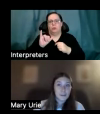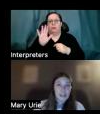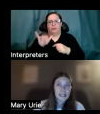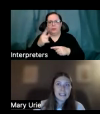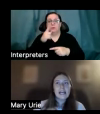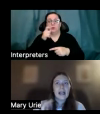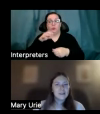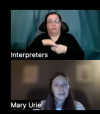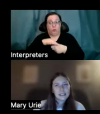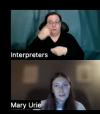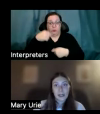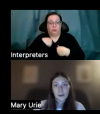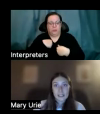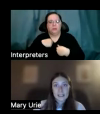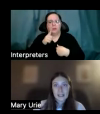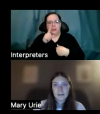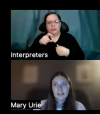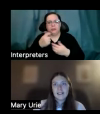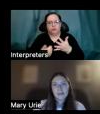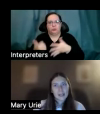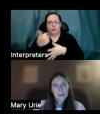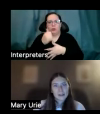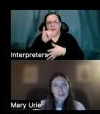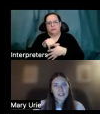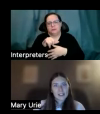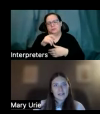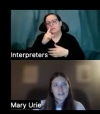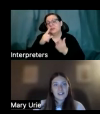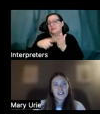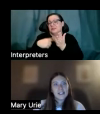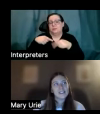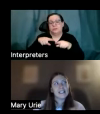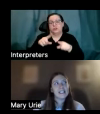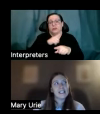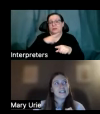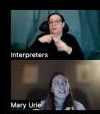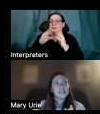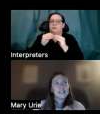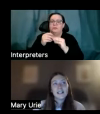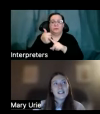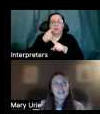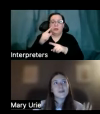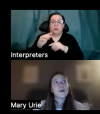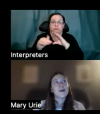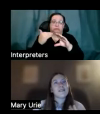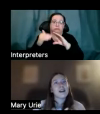for me, I really need to prioritize them. Sometimes during the legislative session, they are getting dozens or even